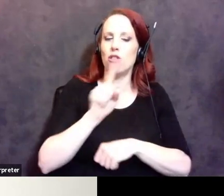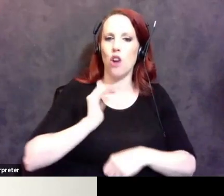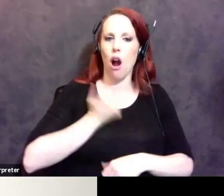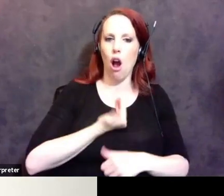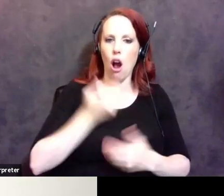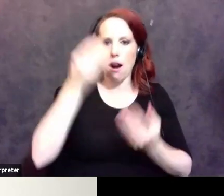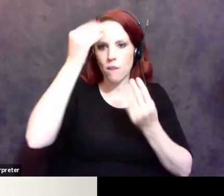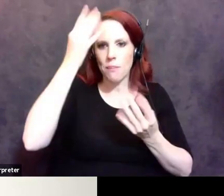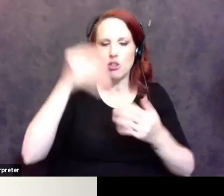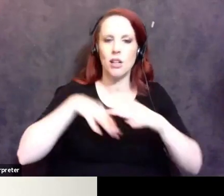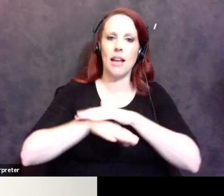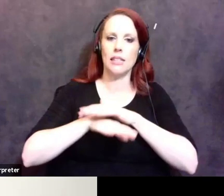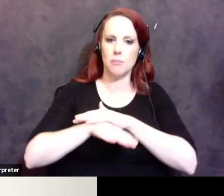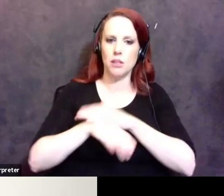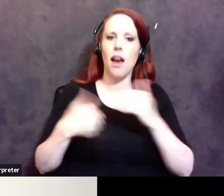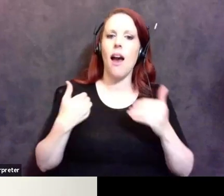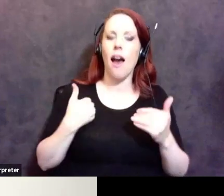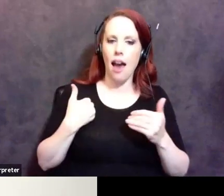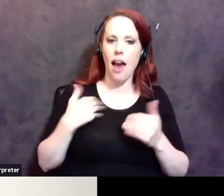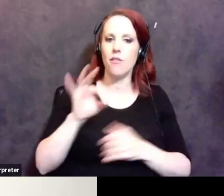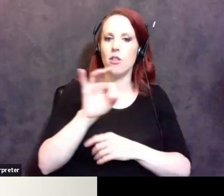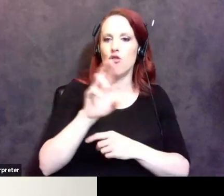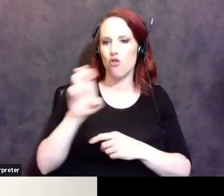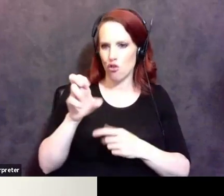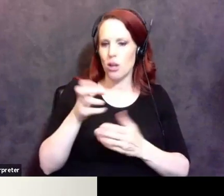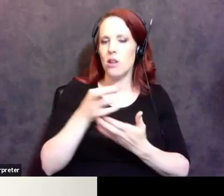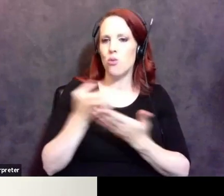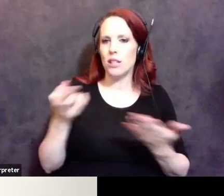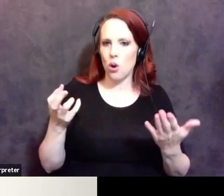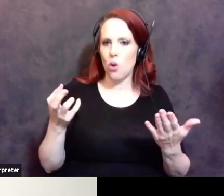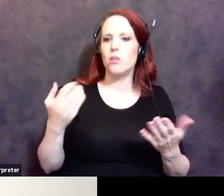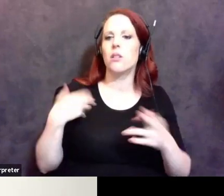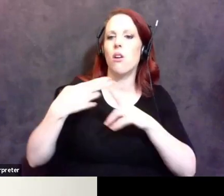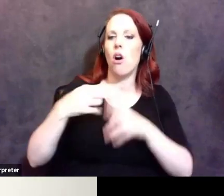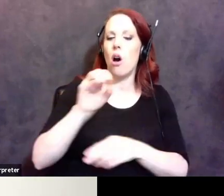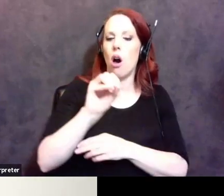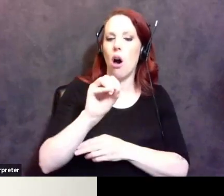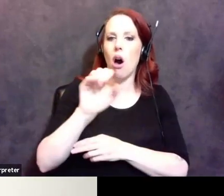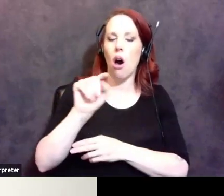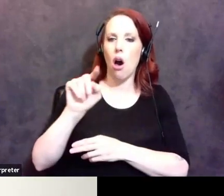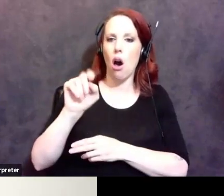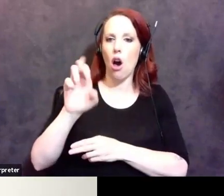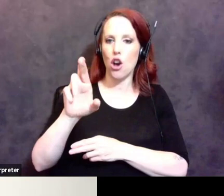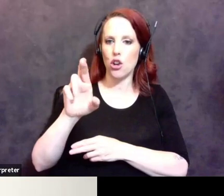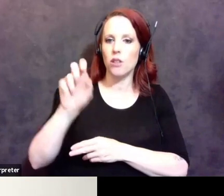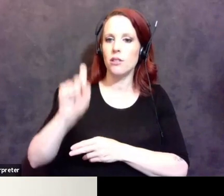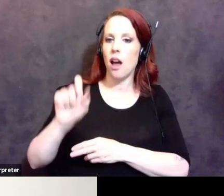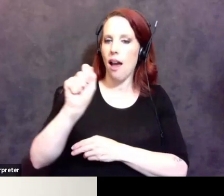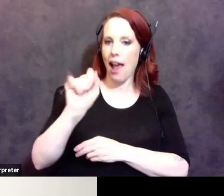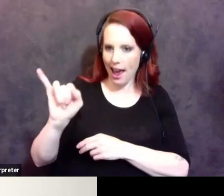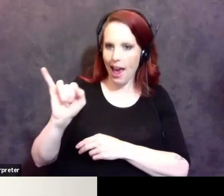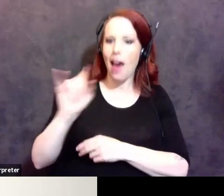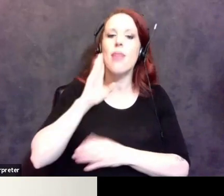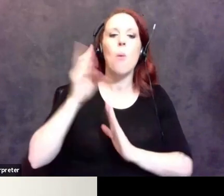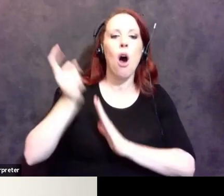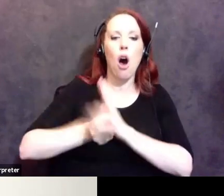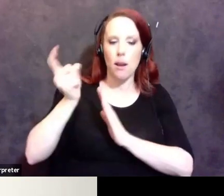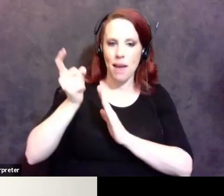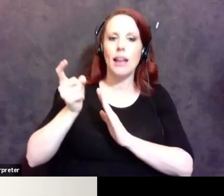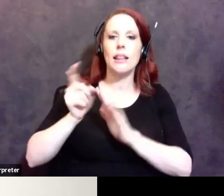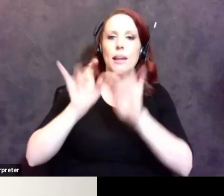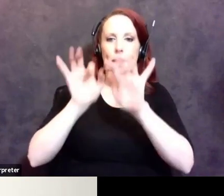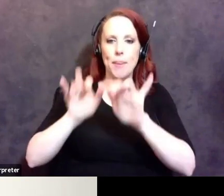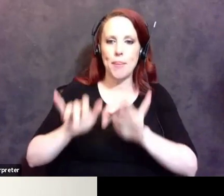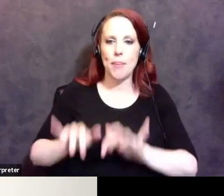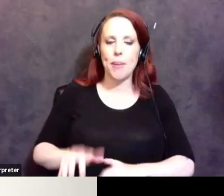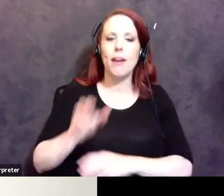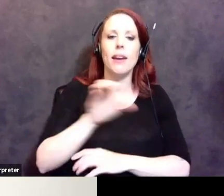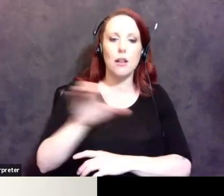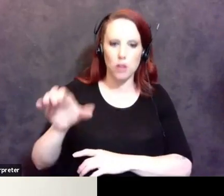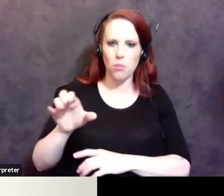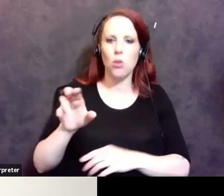resource called otter.ai that transcribes conversations through artificial intelligence